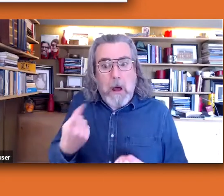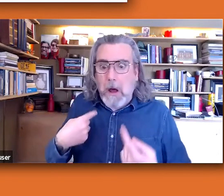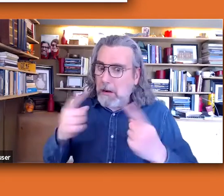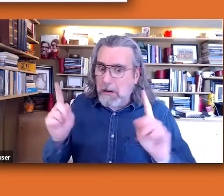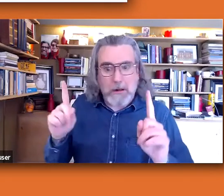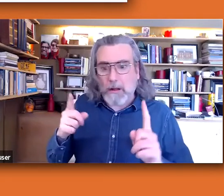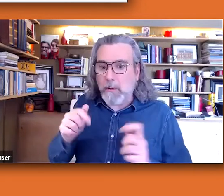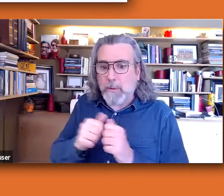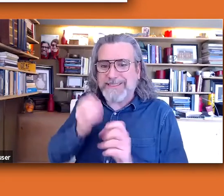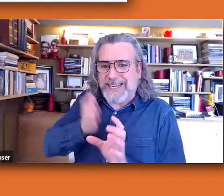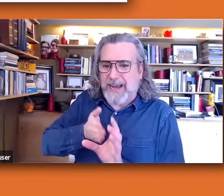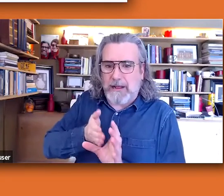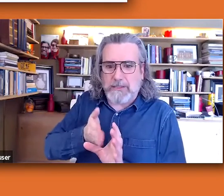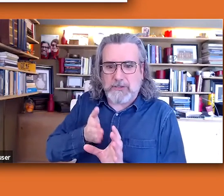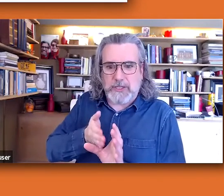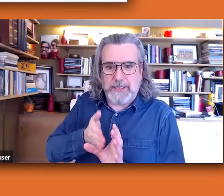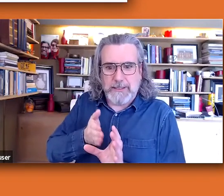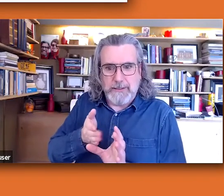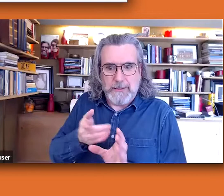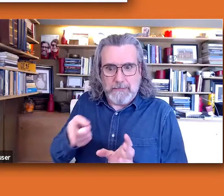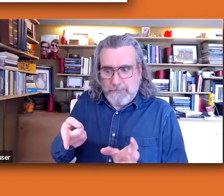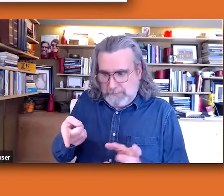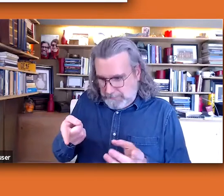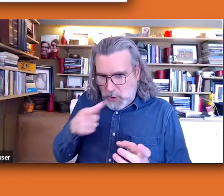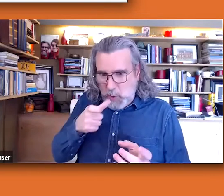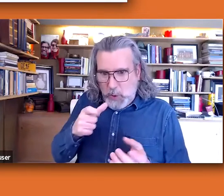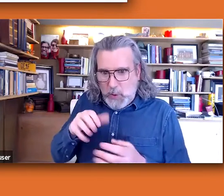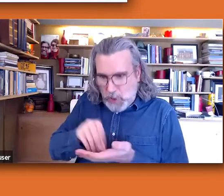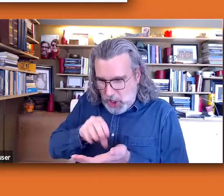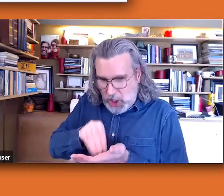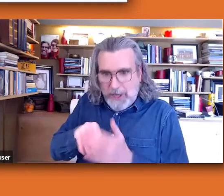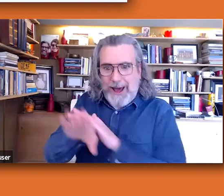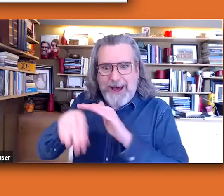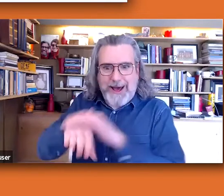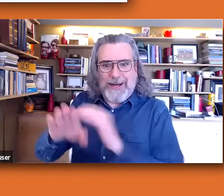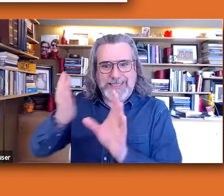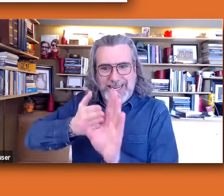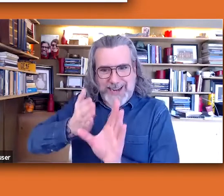I had been trying to do something similar to this for psychology,